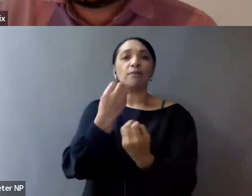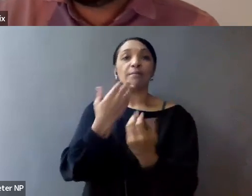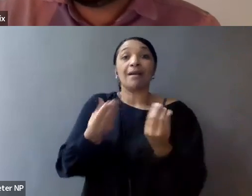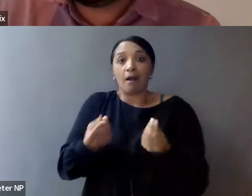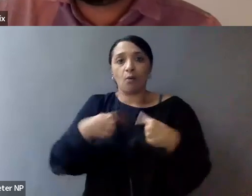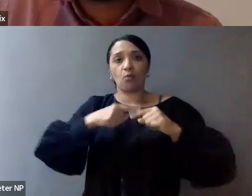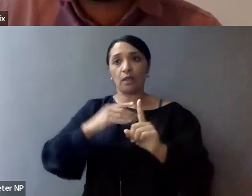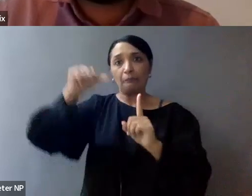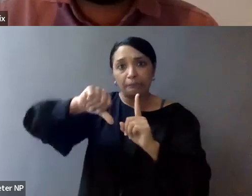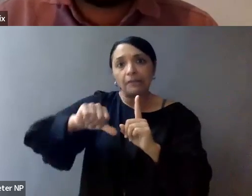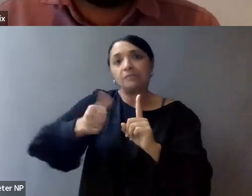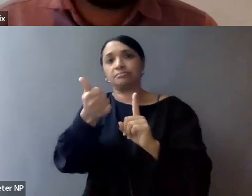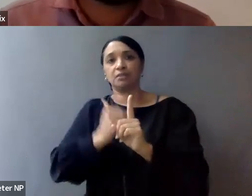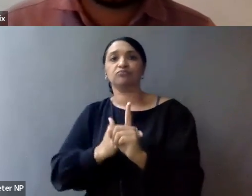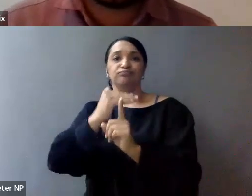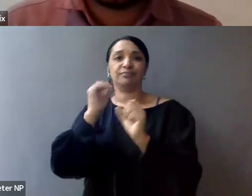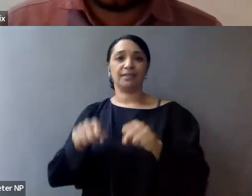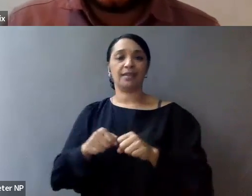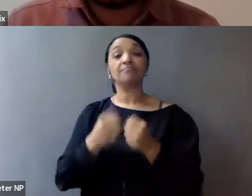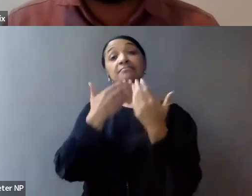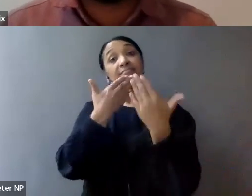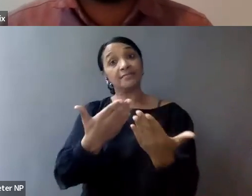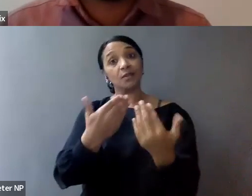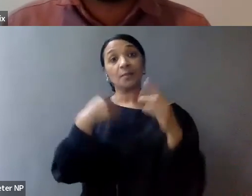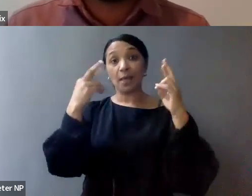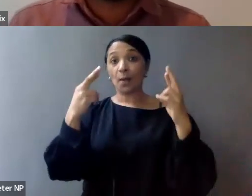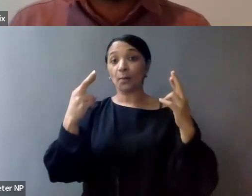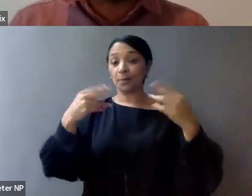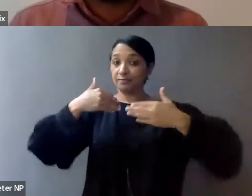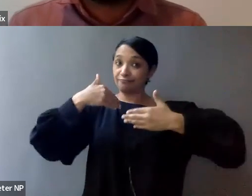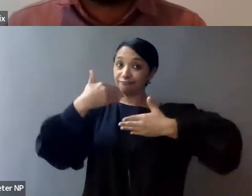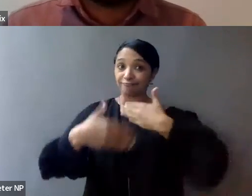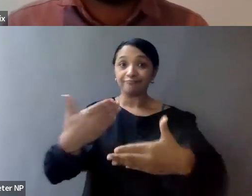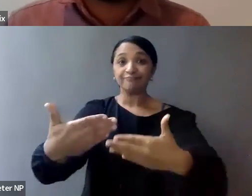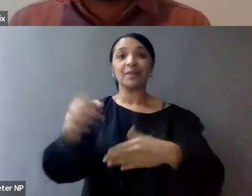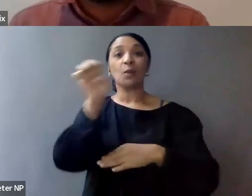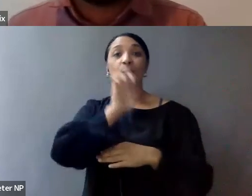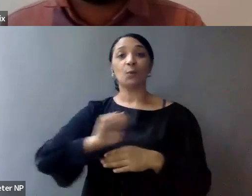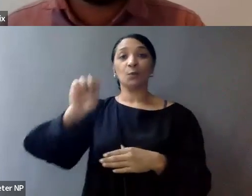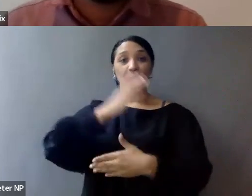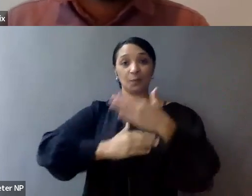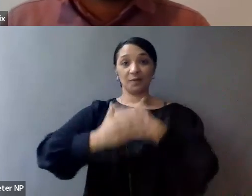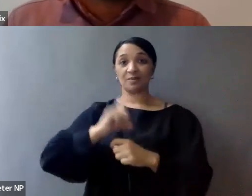Thank you everyone and I hope you join us on the journey to make the European Disability Card a reality